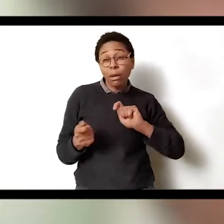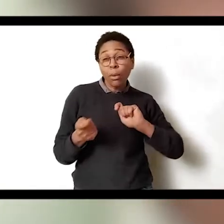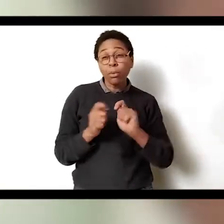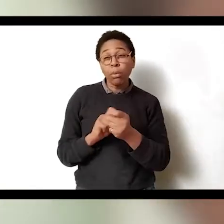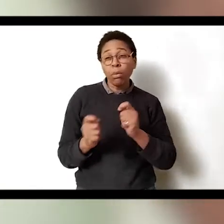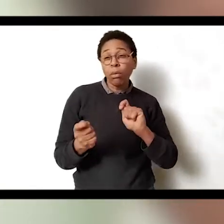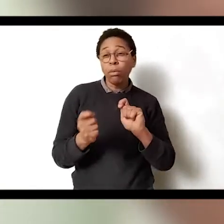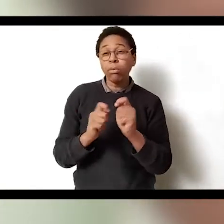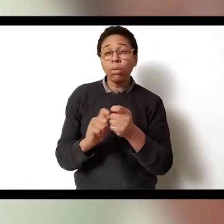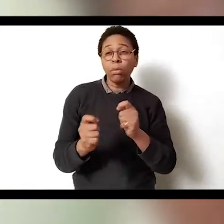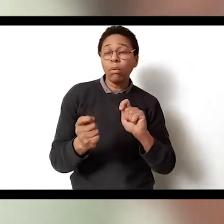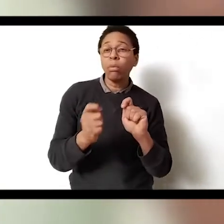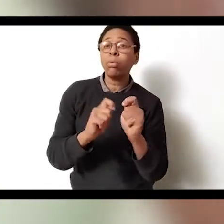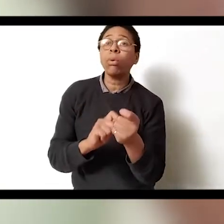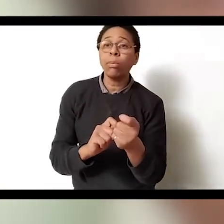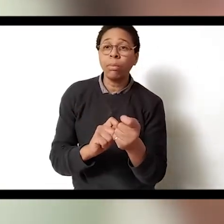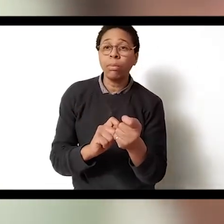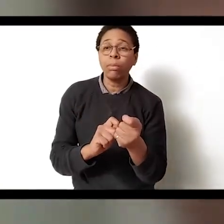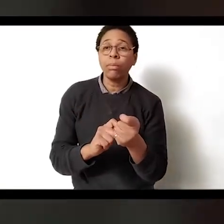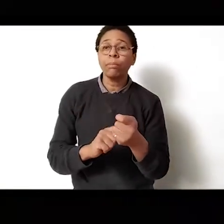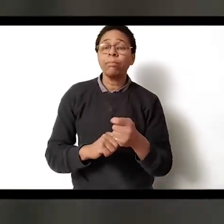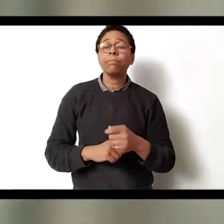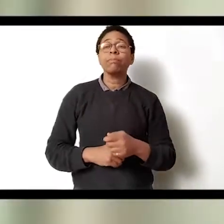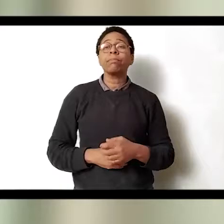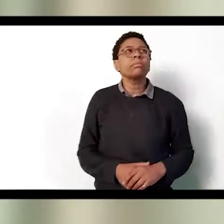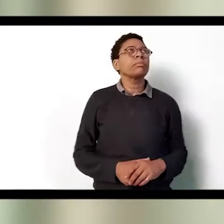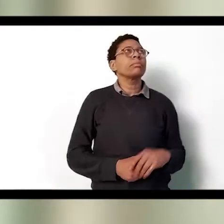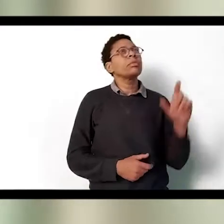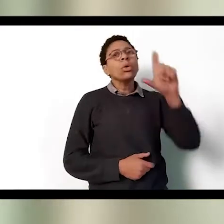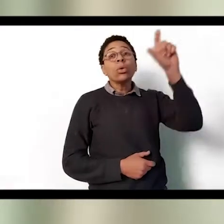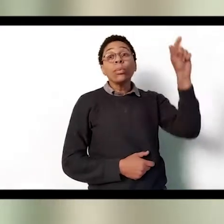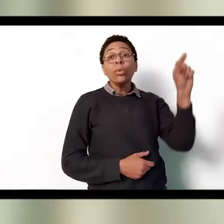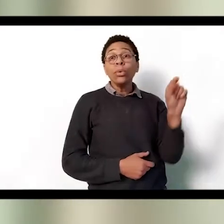and has continued to do so. The Moon.